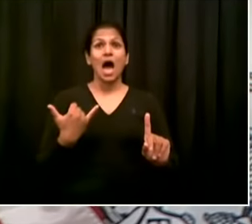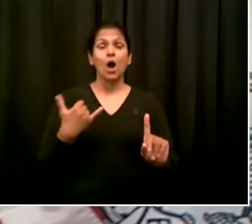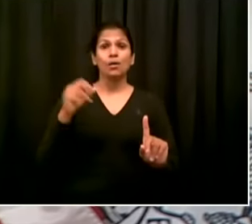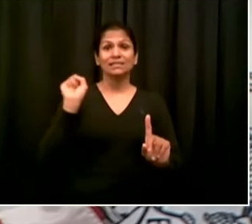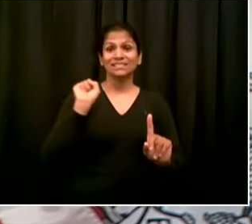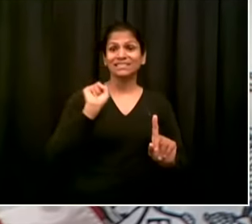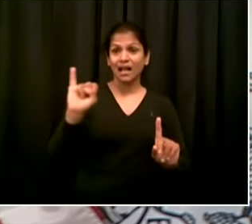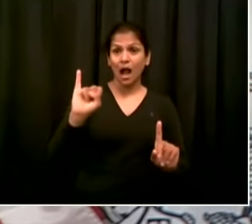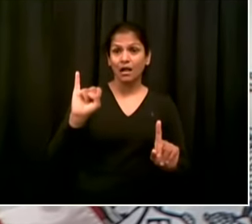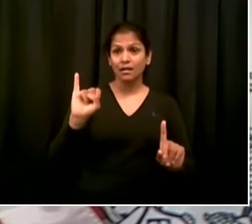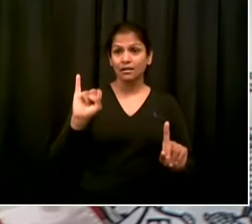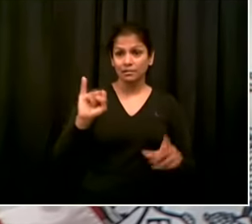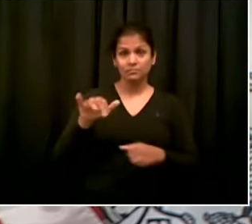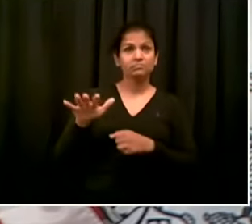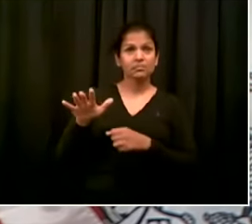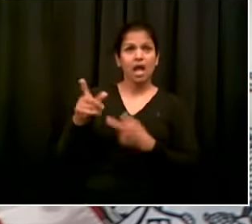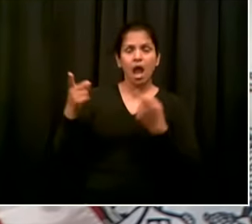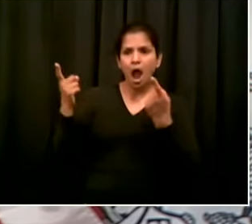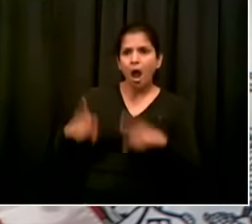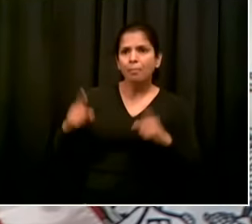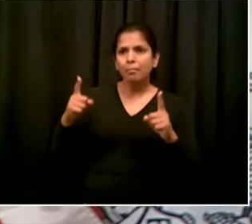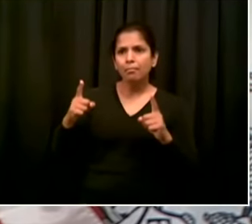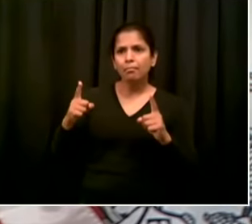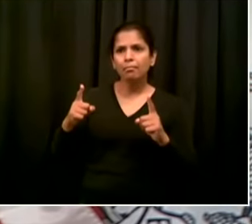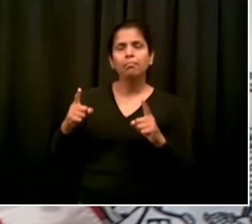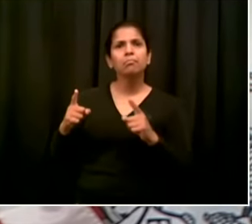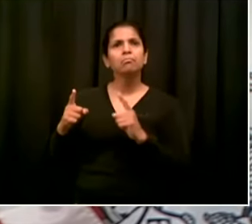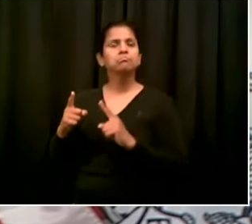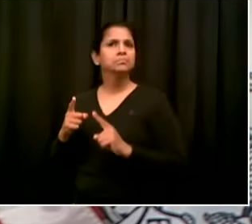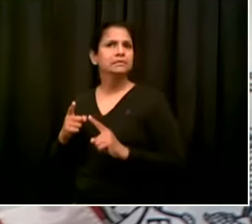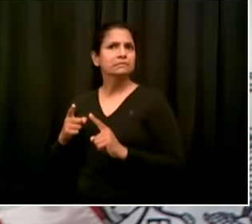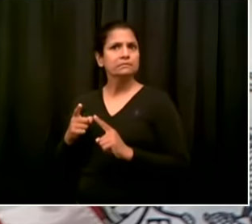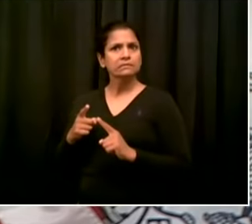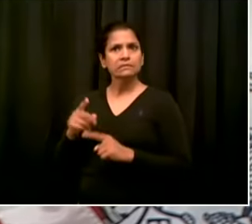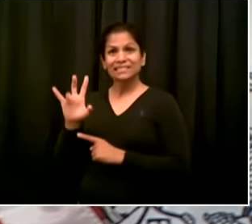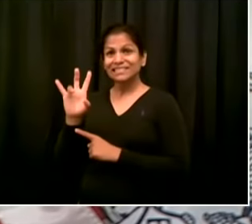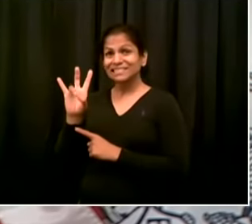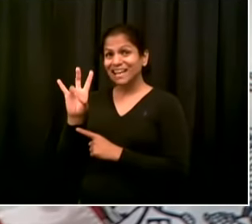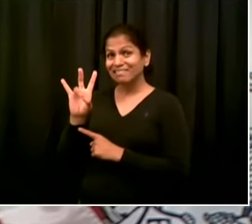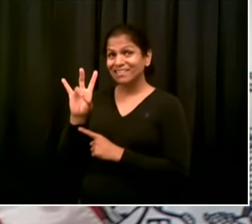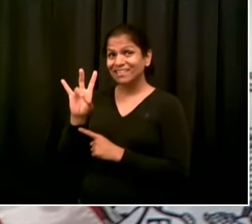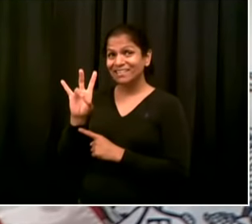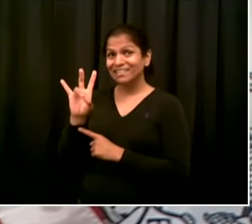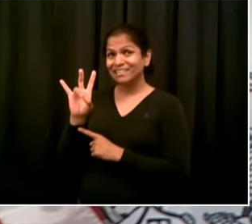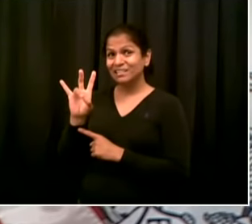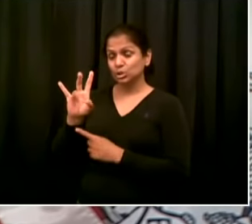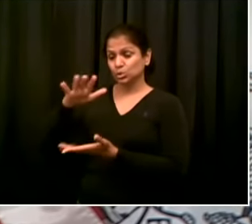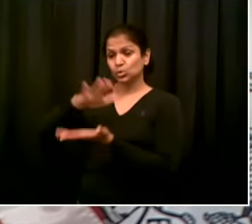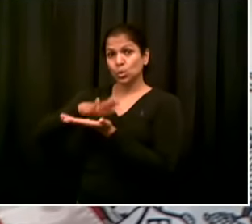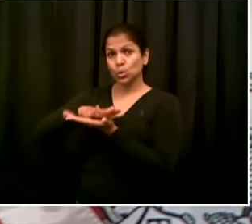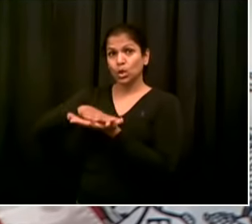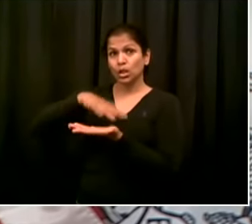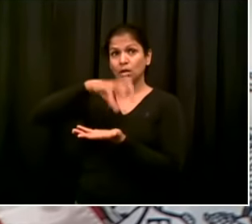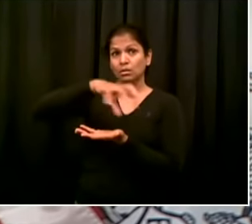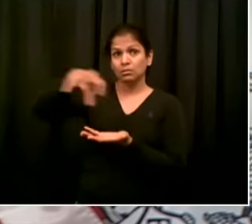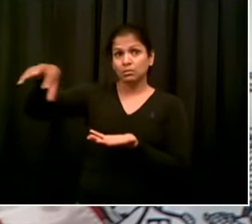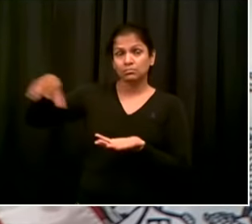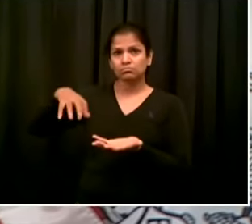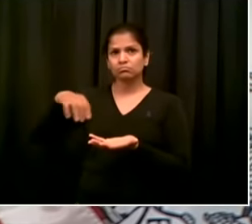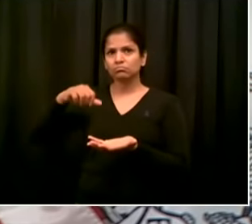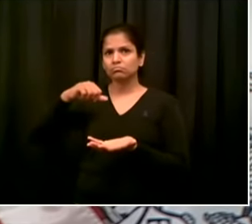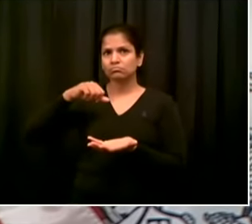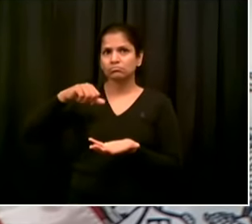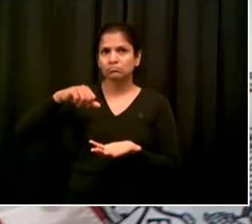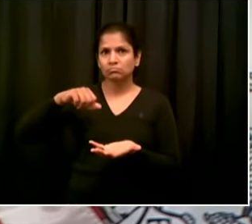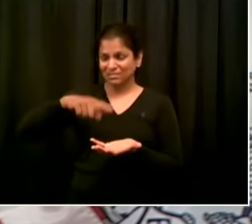IF YOU GOT THE